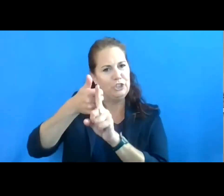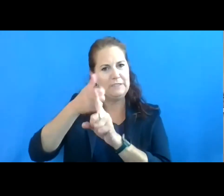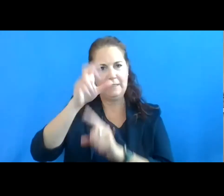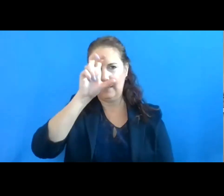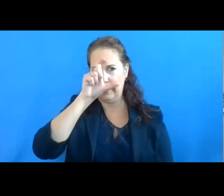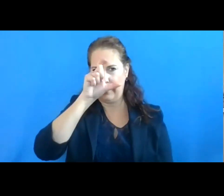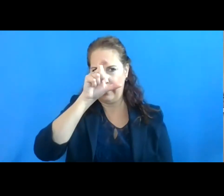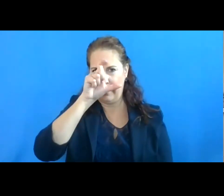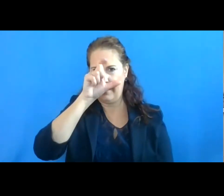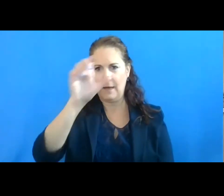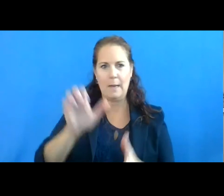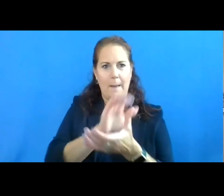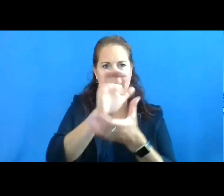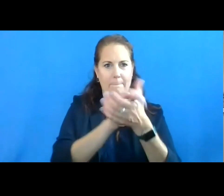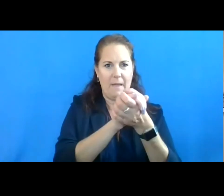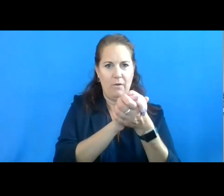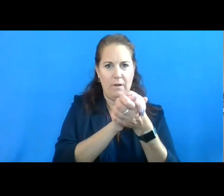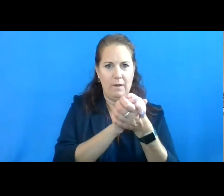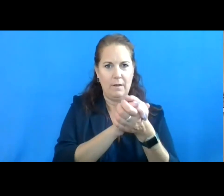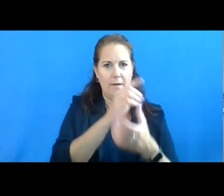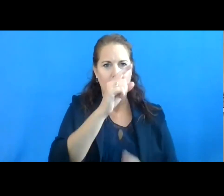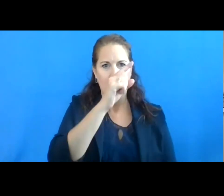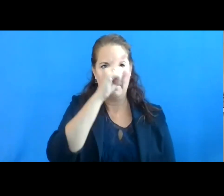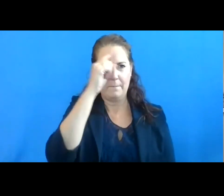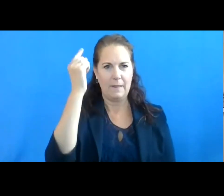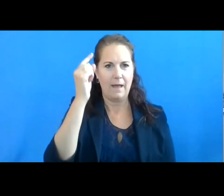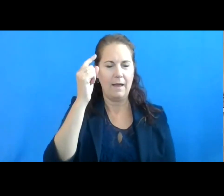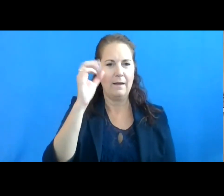She married a black fish or a killer whale.